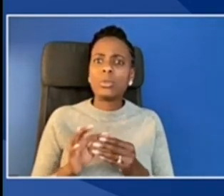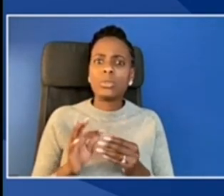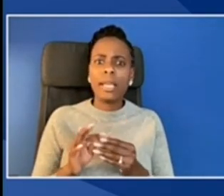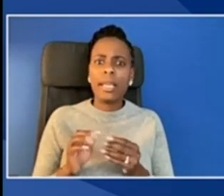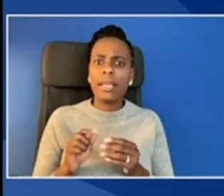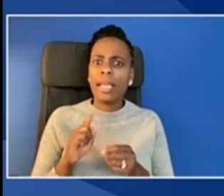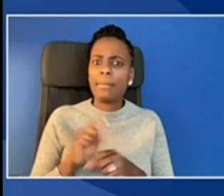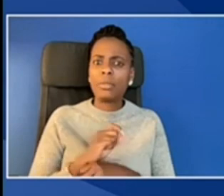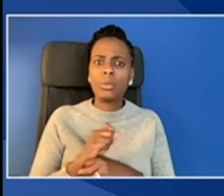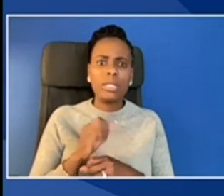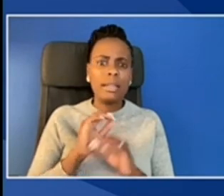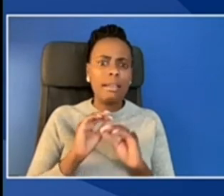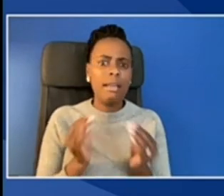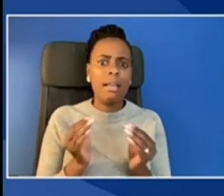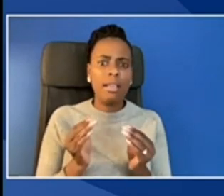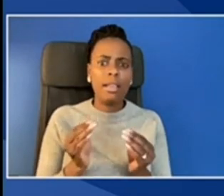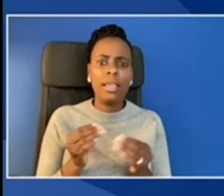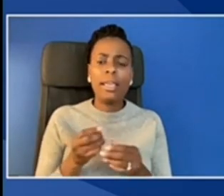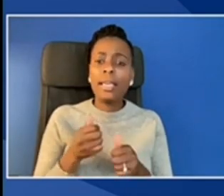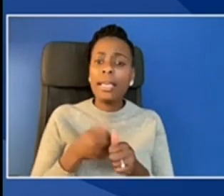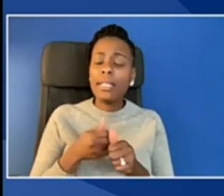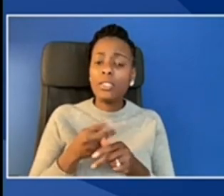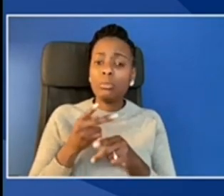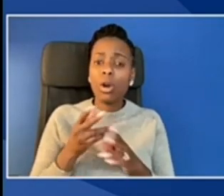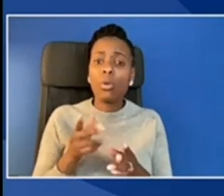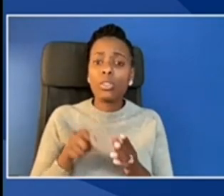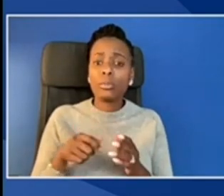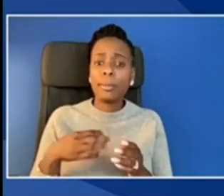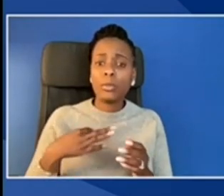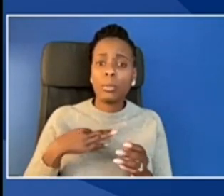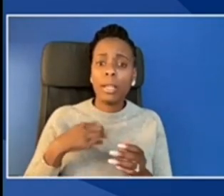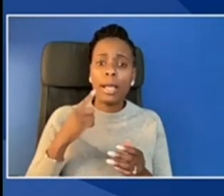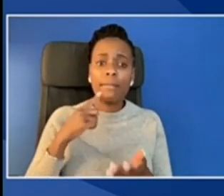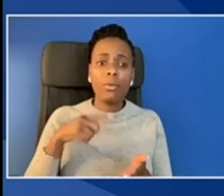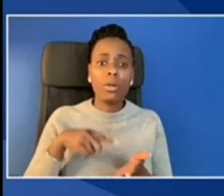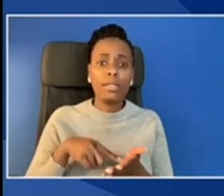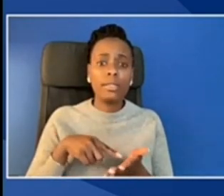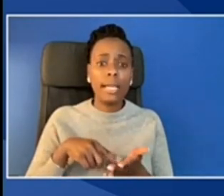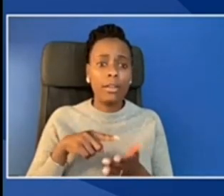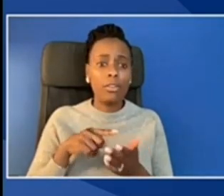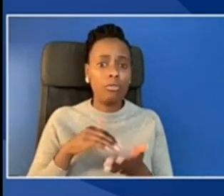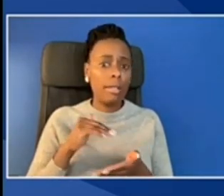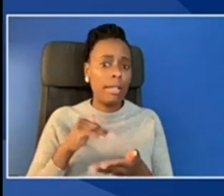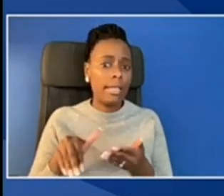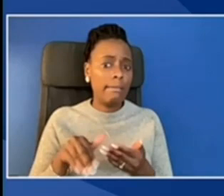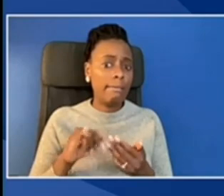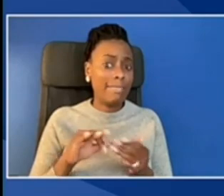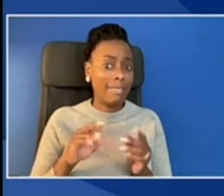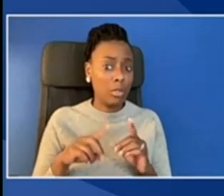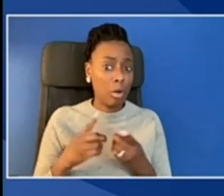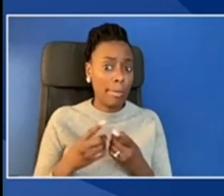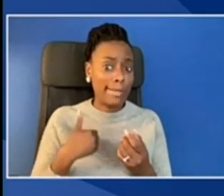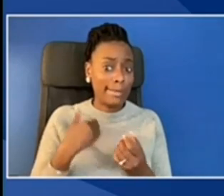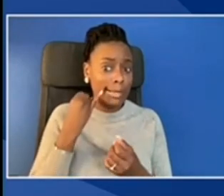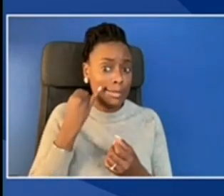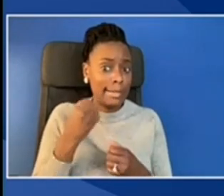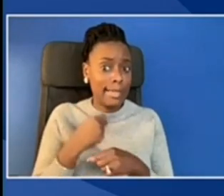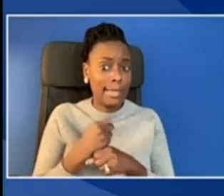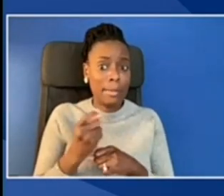student loan debt relief. I think if the Department has some idea that makes sense, I would be very interested to hear it, but I'm not sure